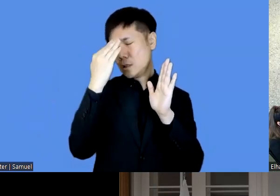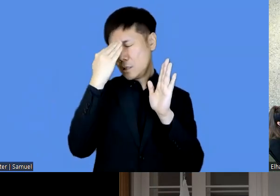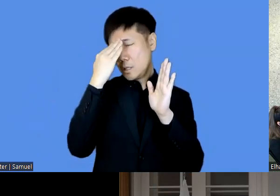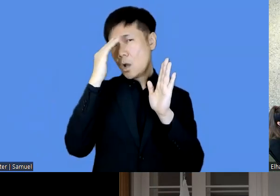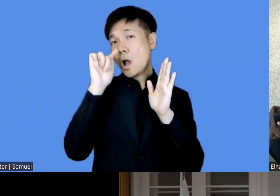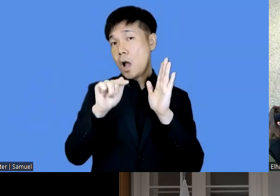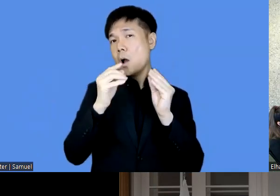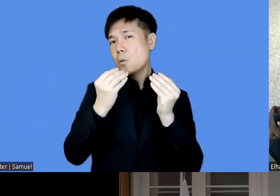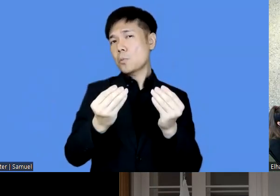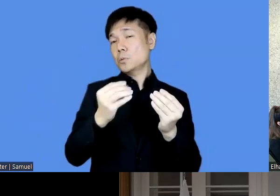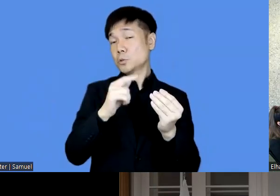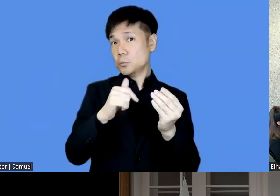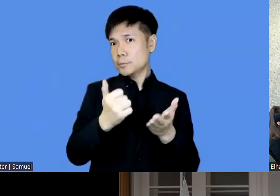and procedurally.